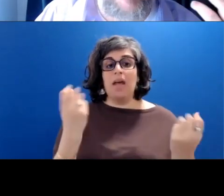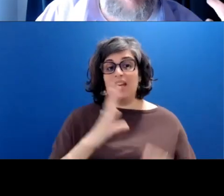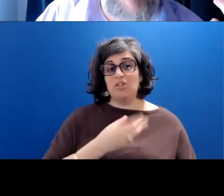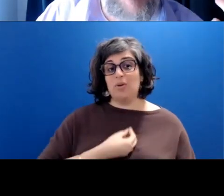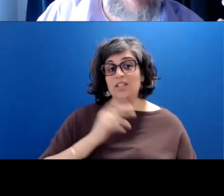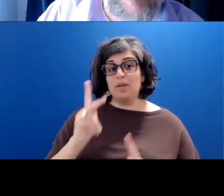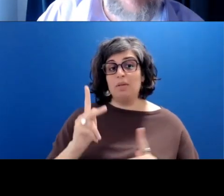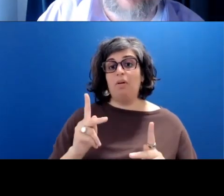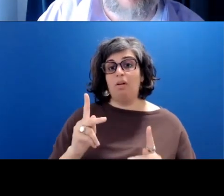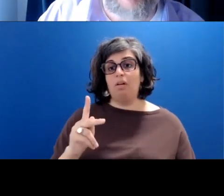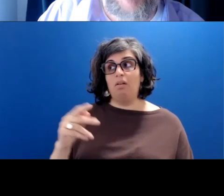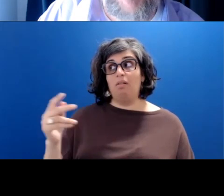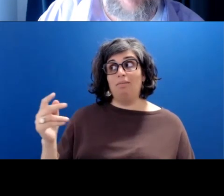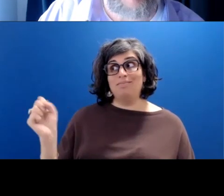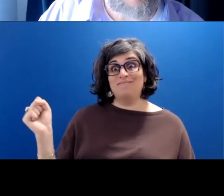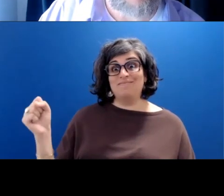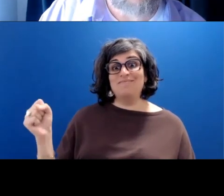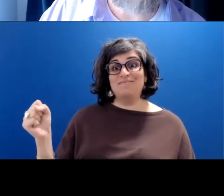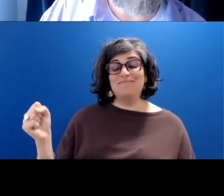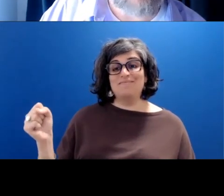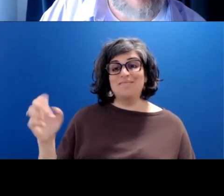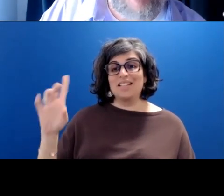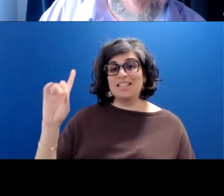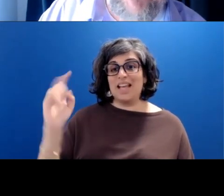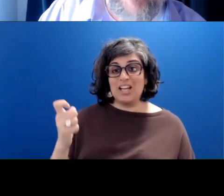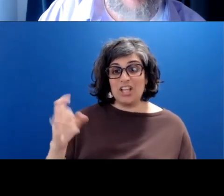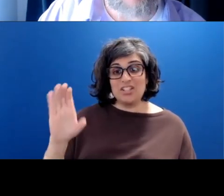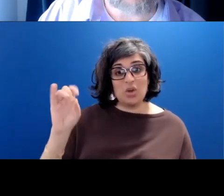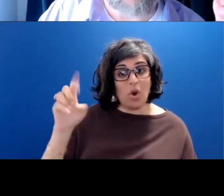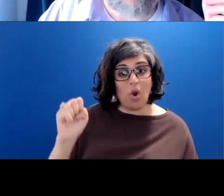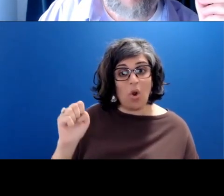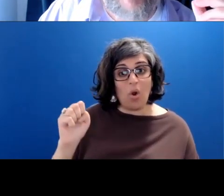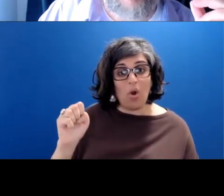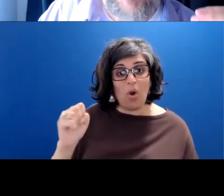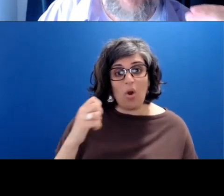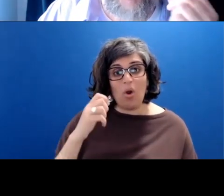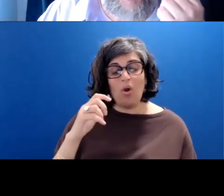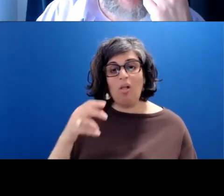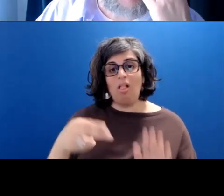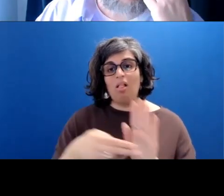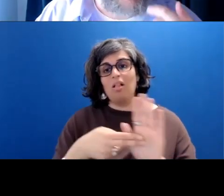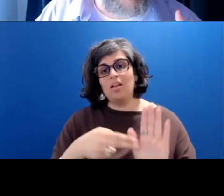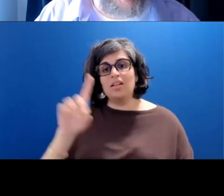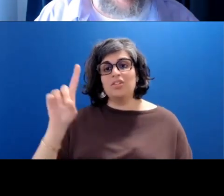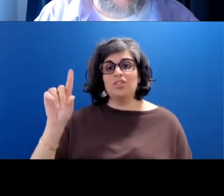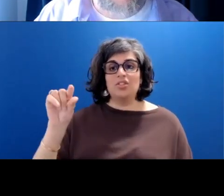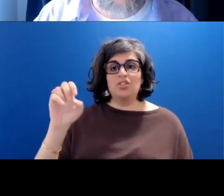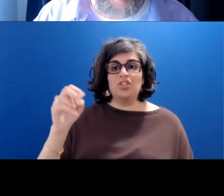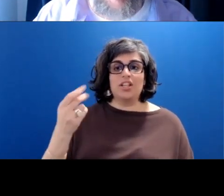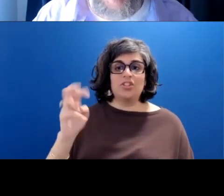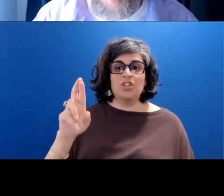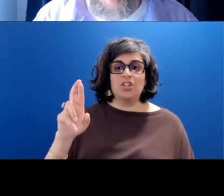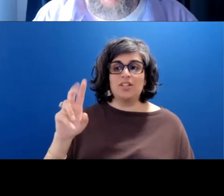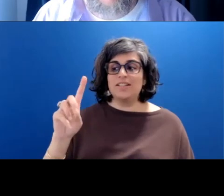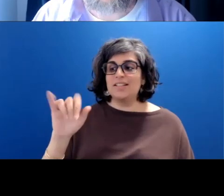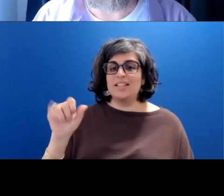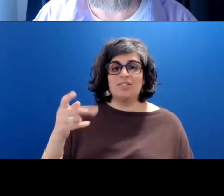that by having a diagnostic code that's gender identity disorder, or now gender dysphoria, is in essence pathologizing somebody.